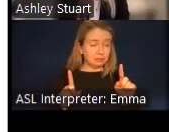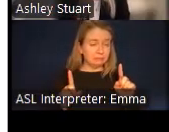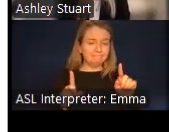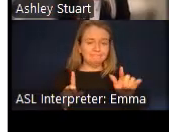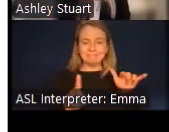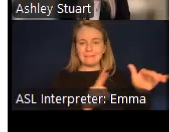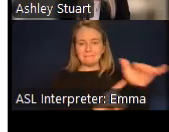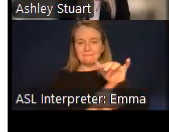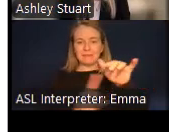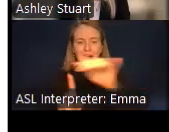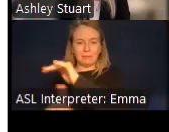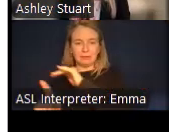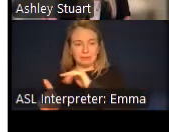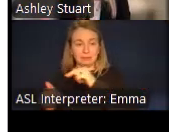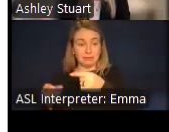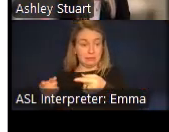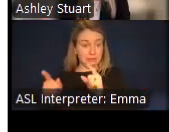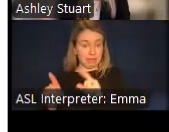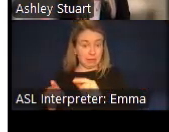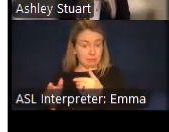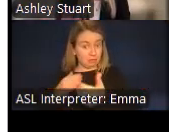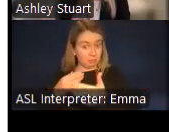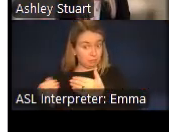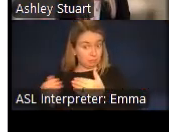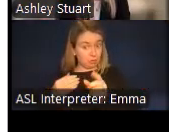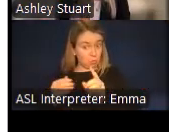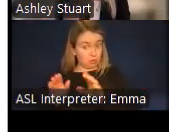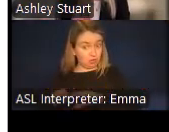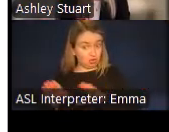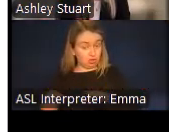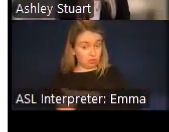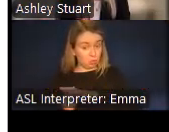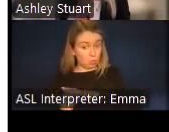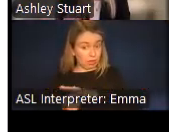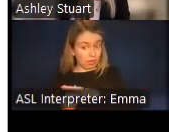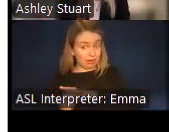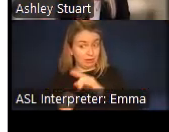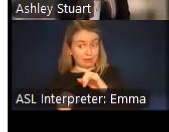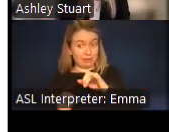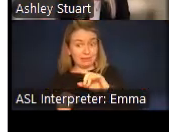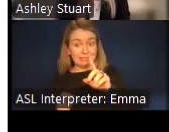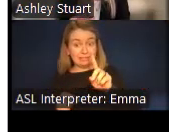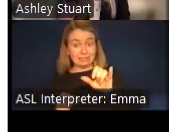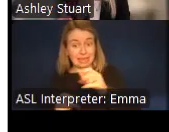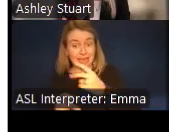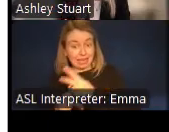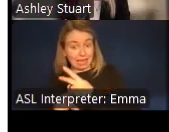this occurring regardless of where the child is at, when they're at daycare, when they're with different people, when